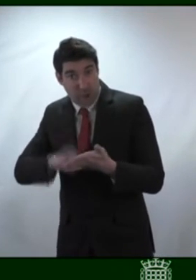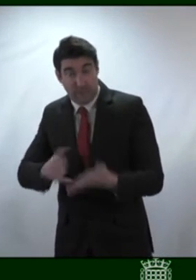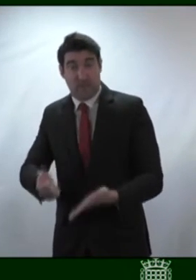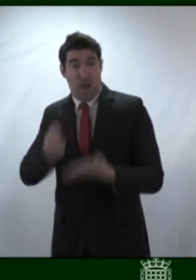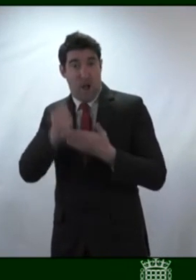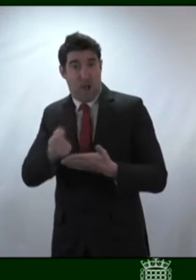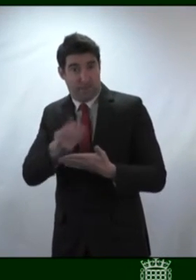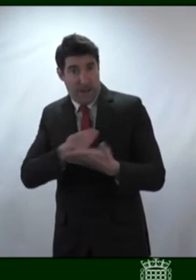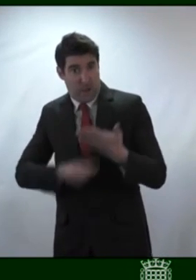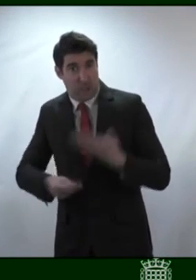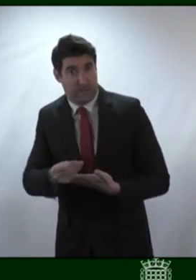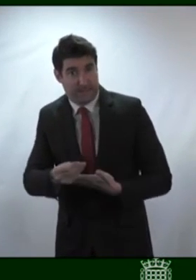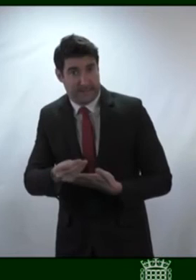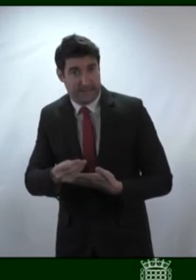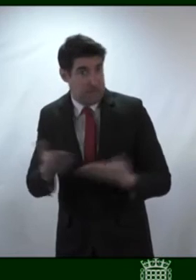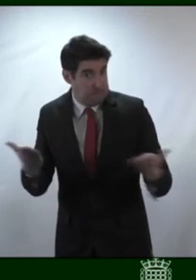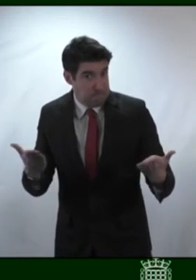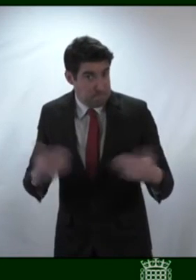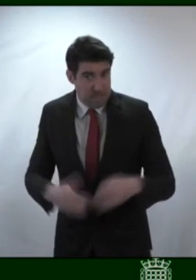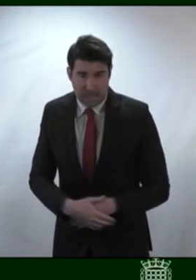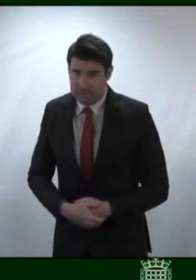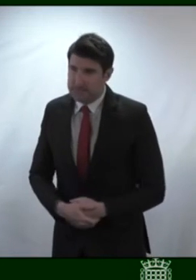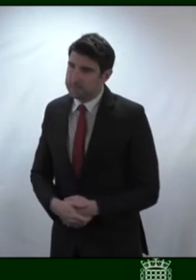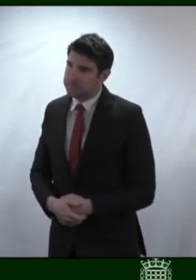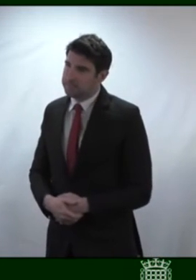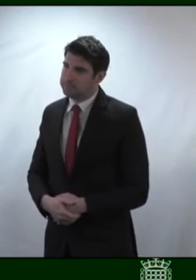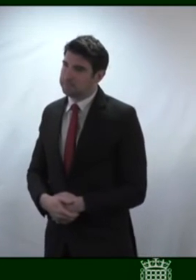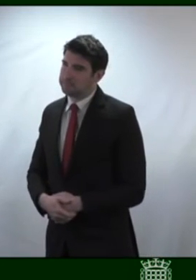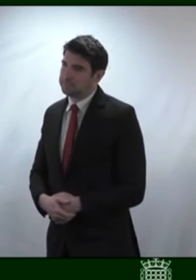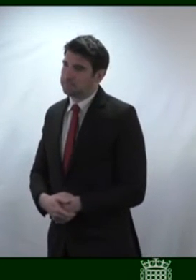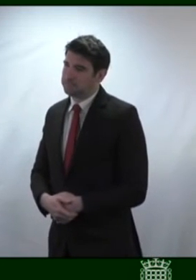the right hon. and learned Gentleman criticises the Government’s plans without producing any kind